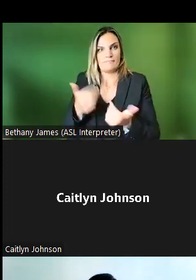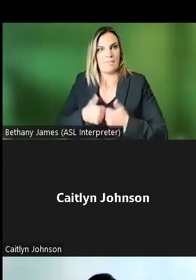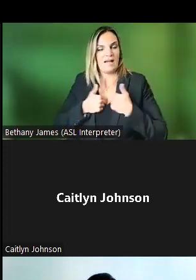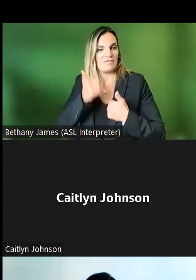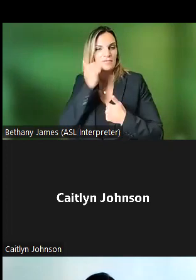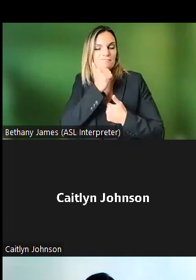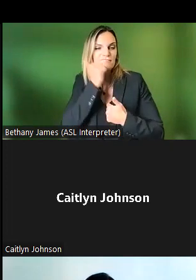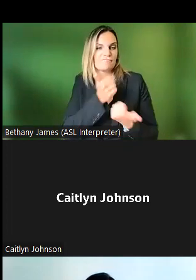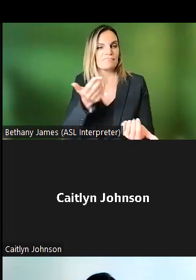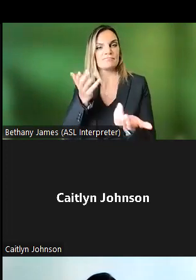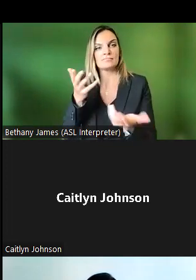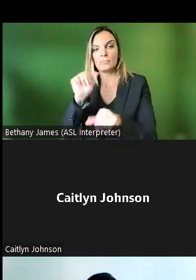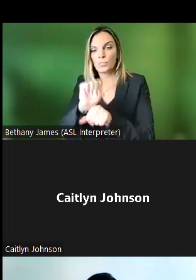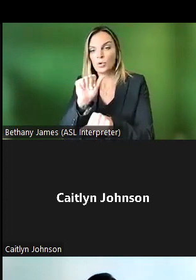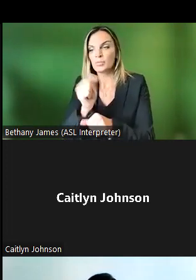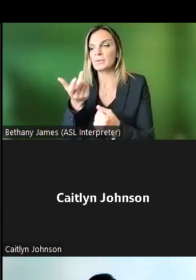and businesses that are open to the public.